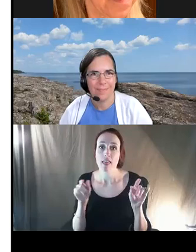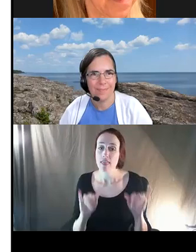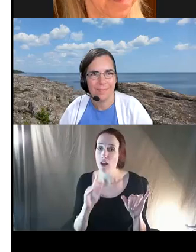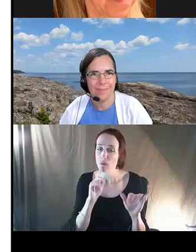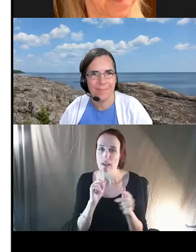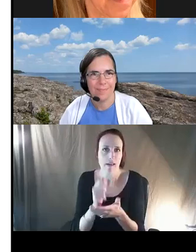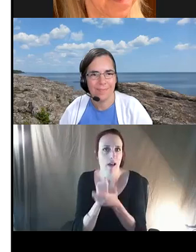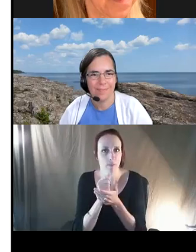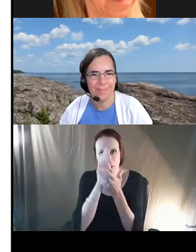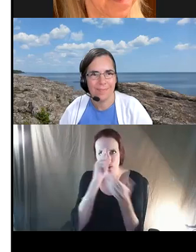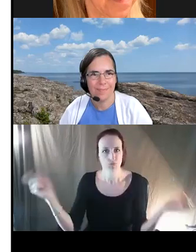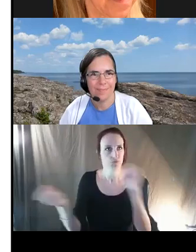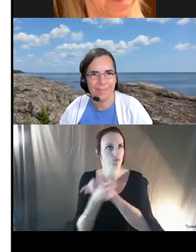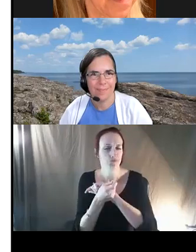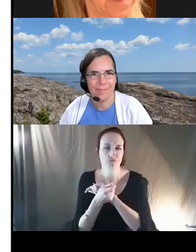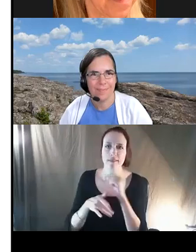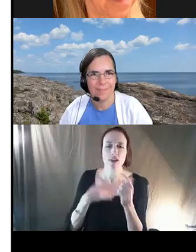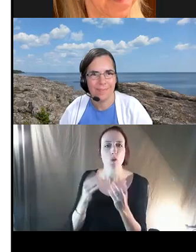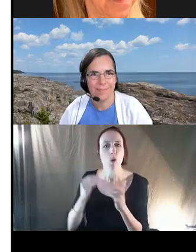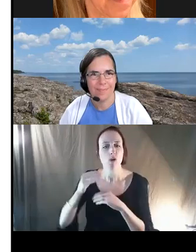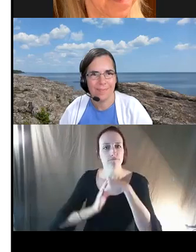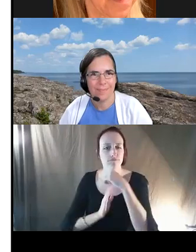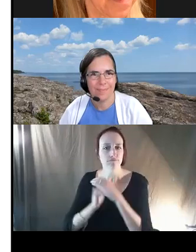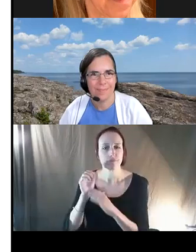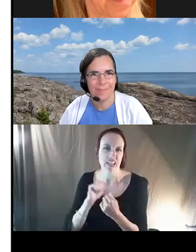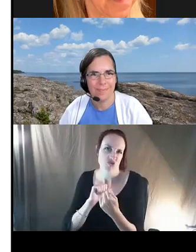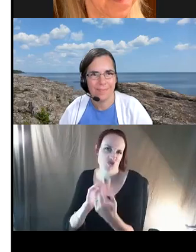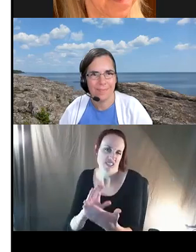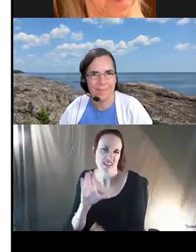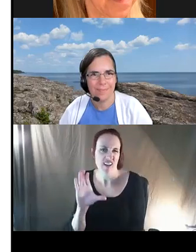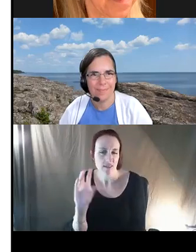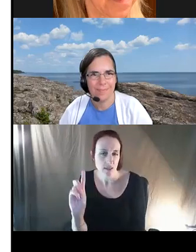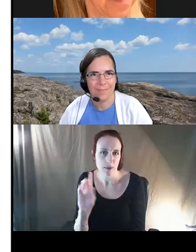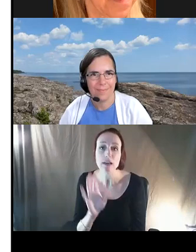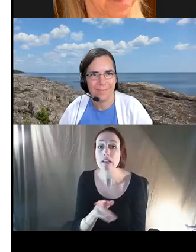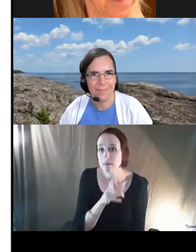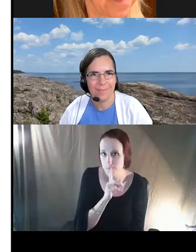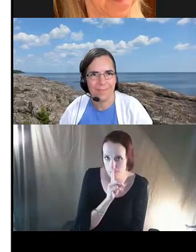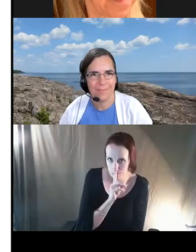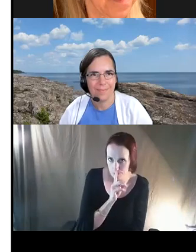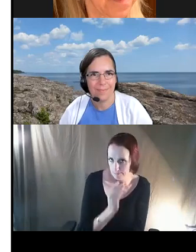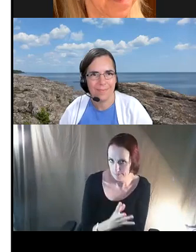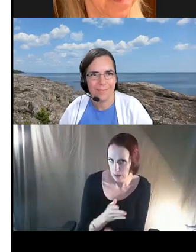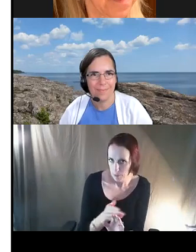dealing with cognitive disabilities. Little secret before we go further, I am fascinated